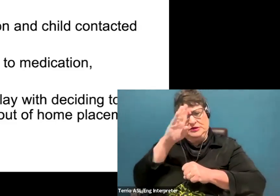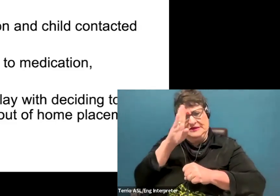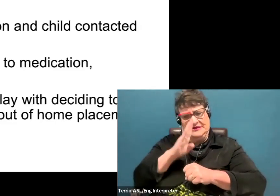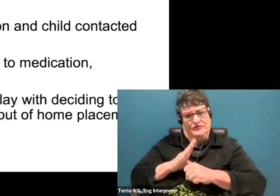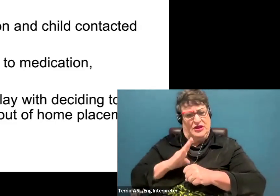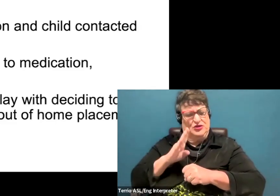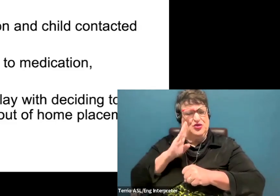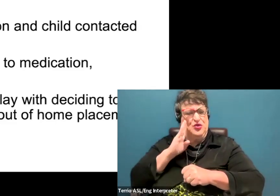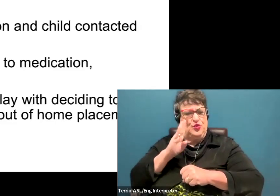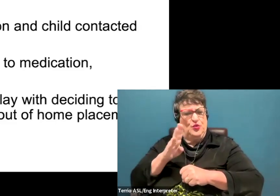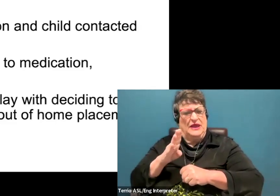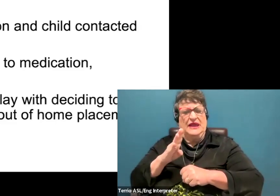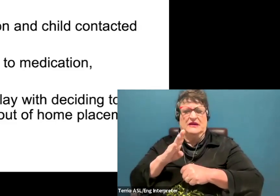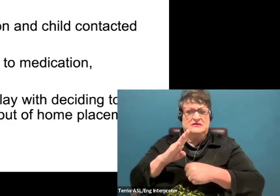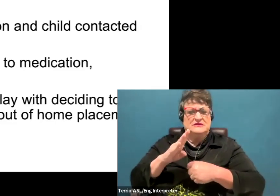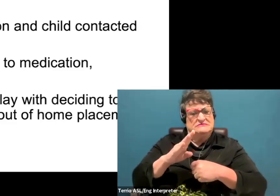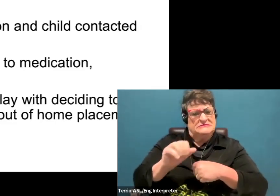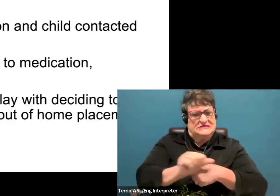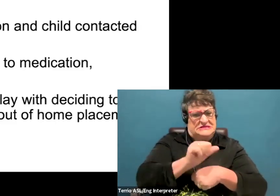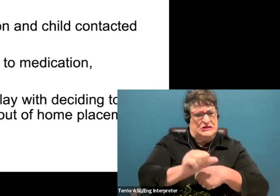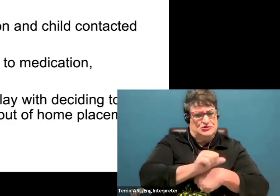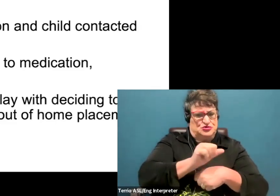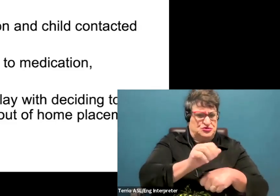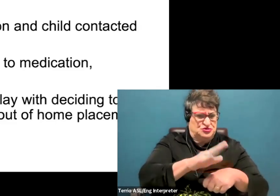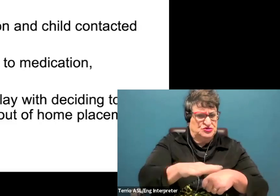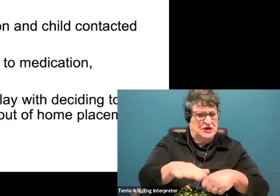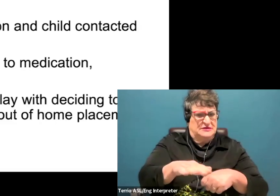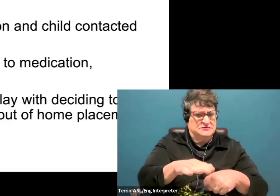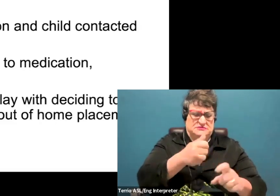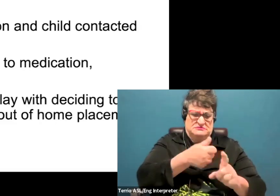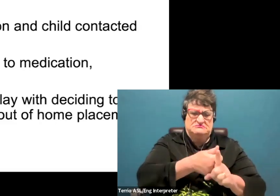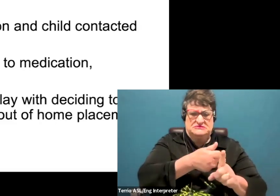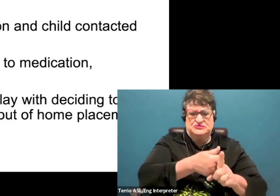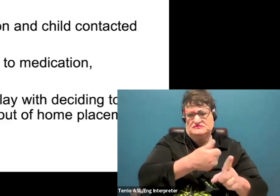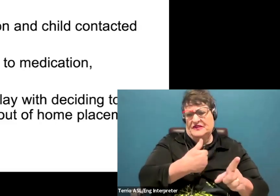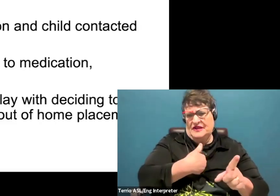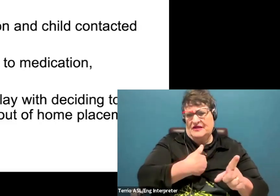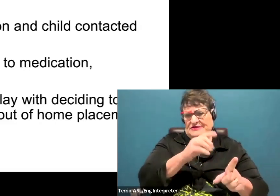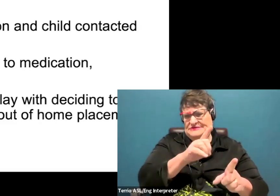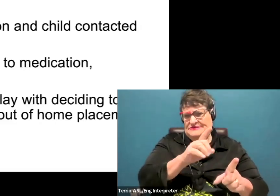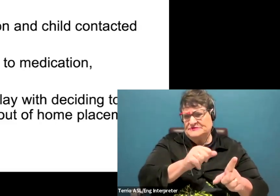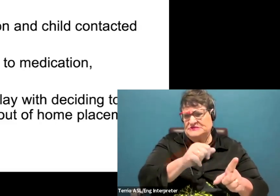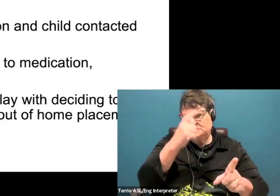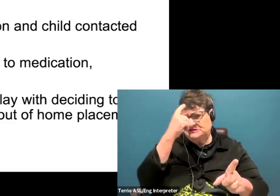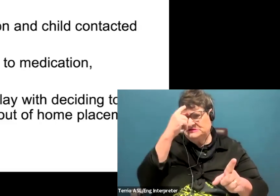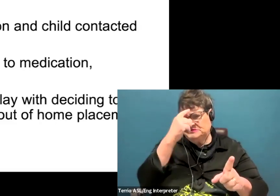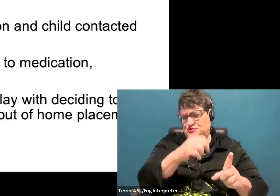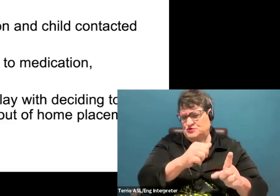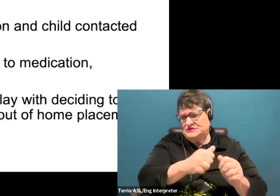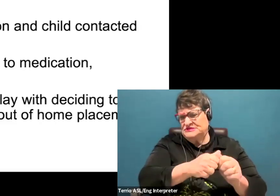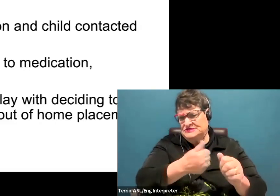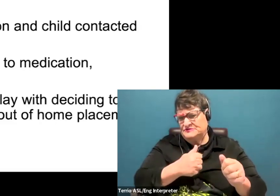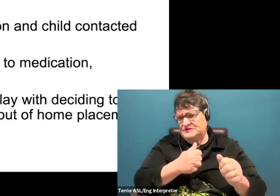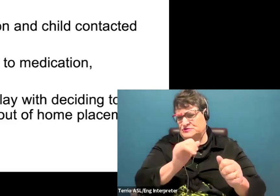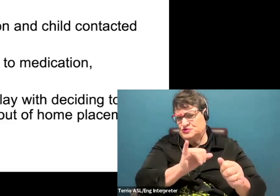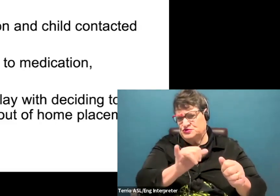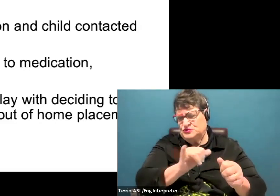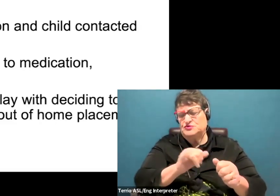she had an intellectual disability. And so it supported this idea that we should remove this child and place her in foster care.